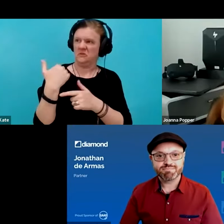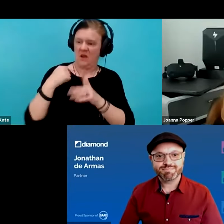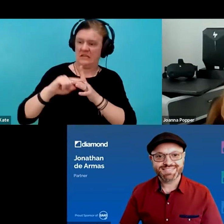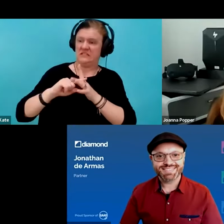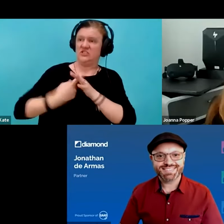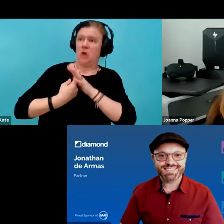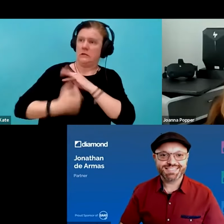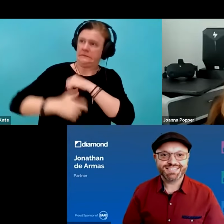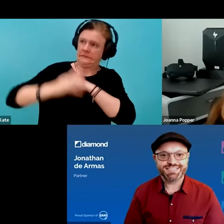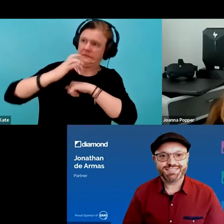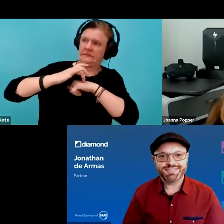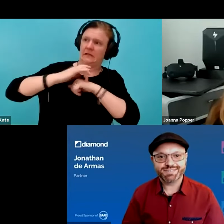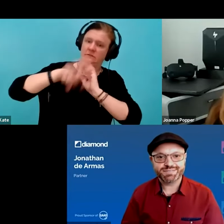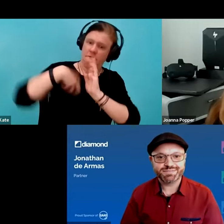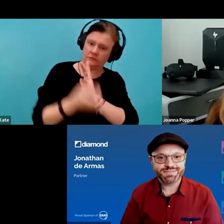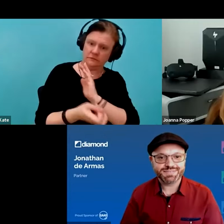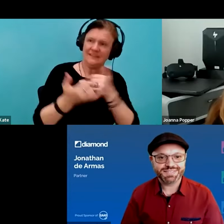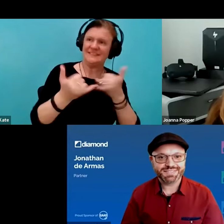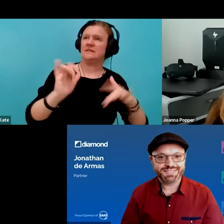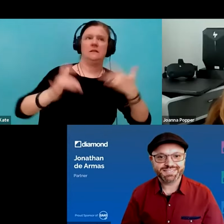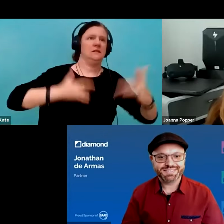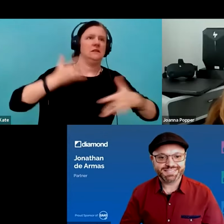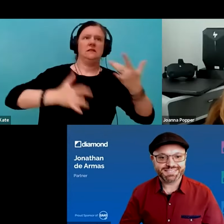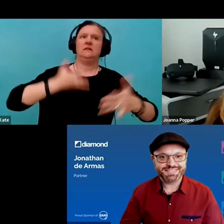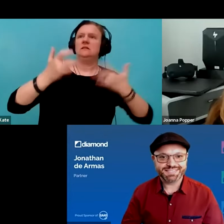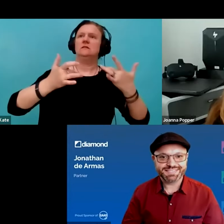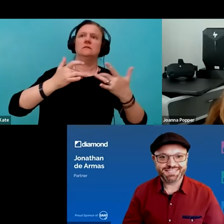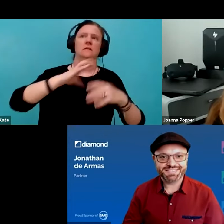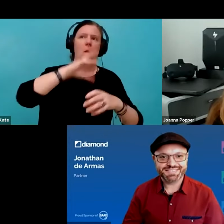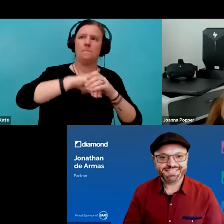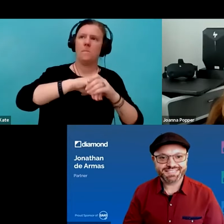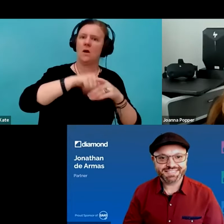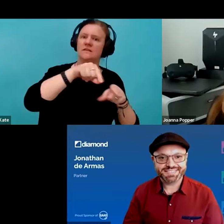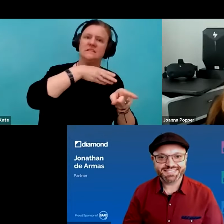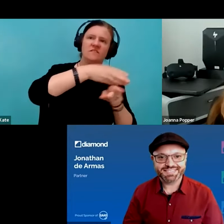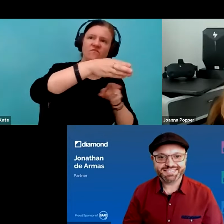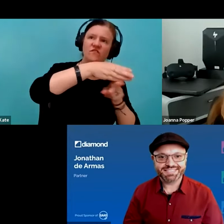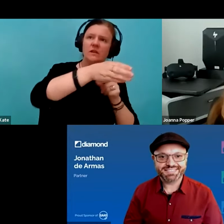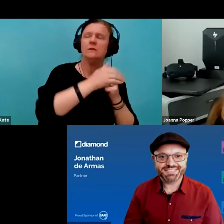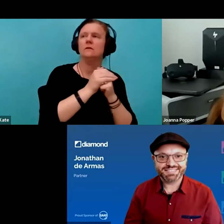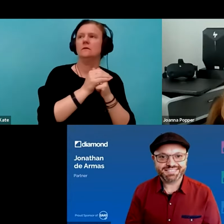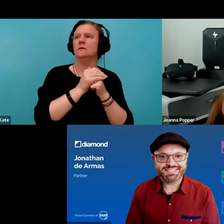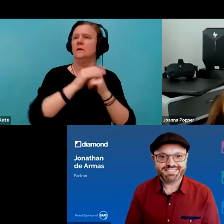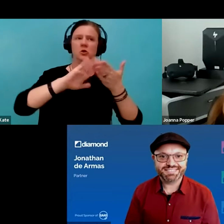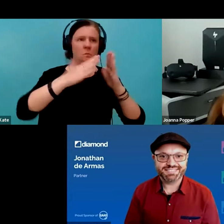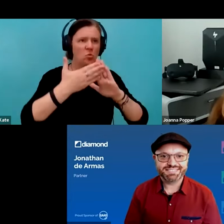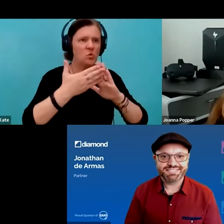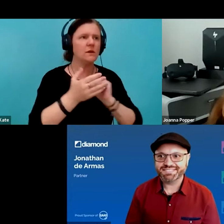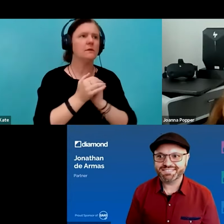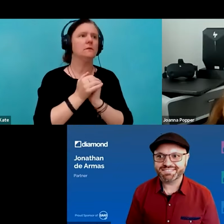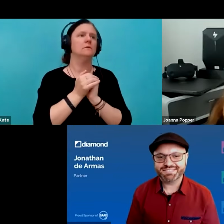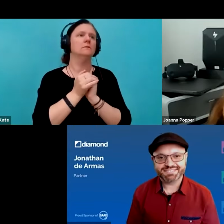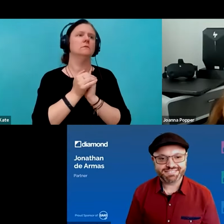and very excited to be part of this. Joanna Popper: Great field, this great great community and working at HP and